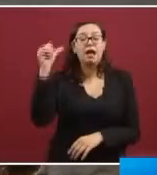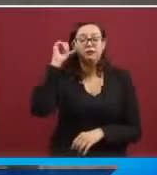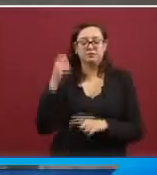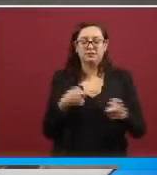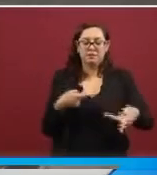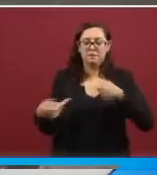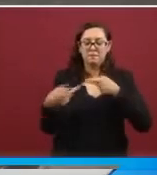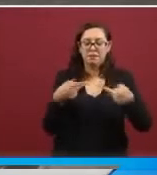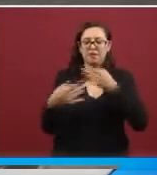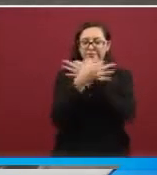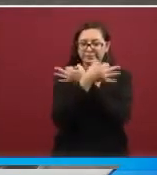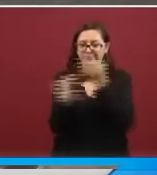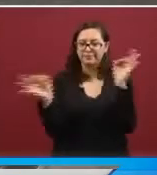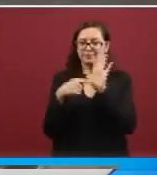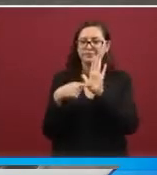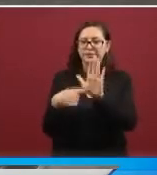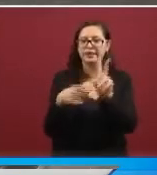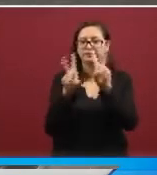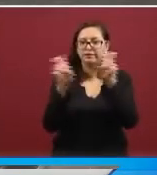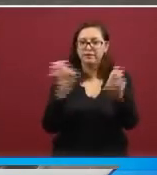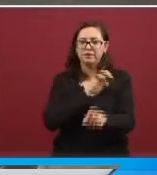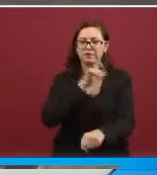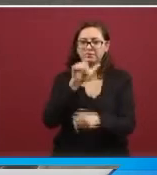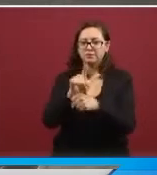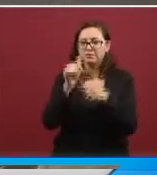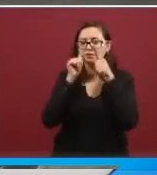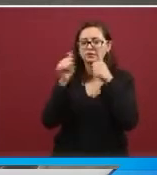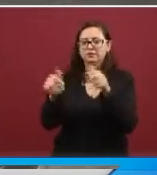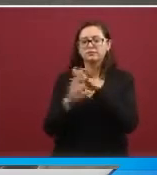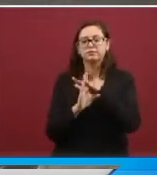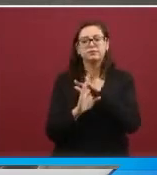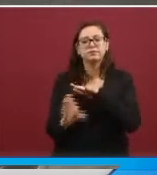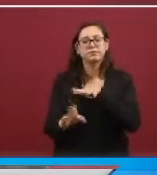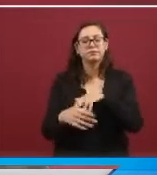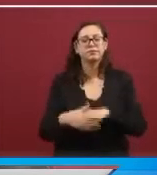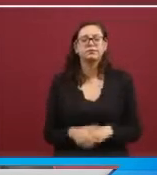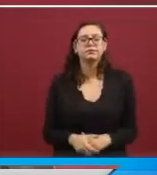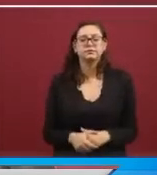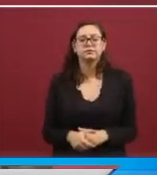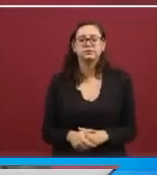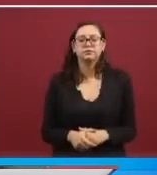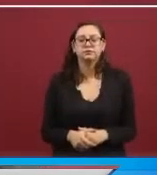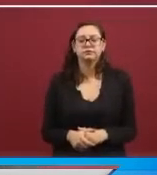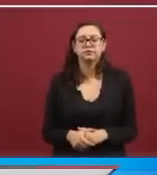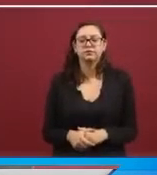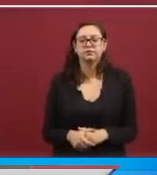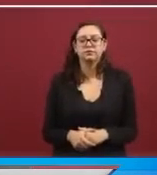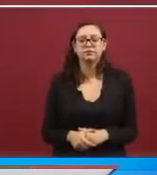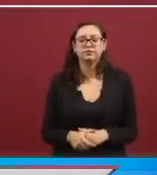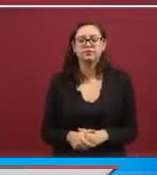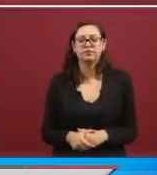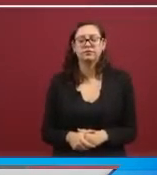1. Advances of the Migration Plan There was a revision with the National Guard and the deployment of elements on the border is already started